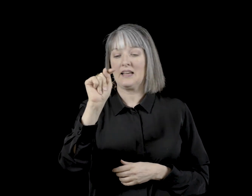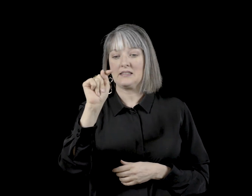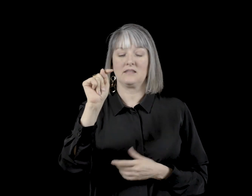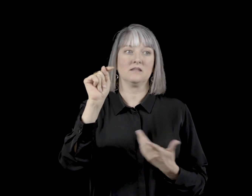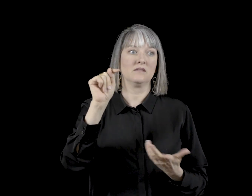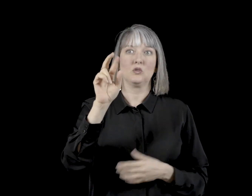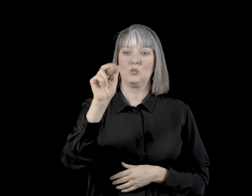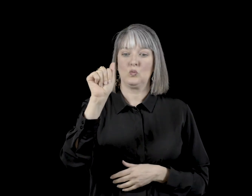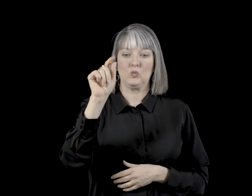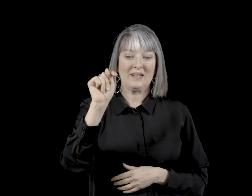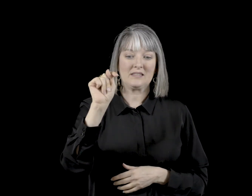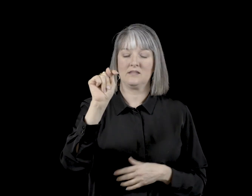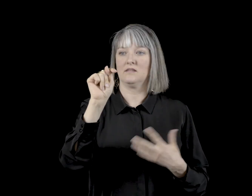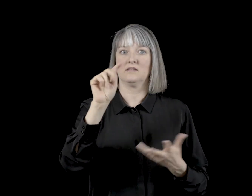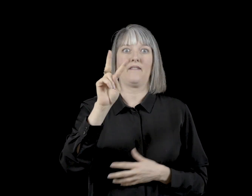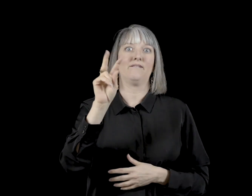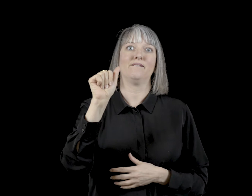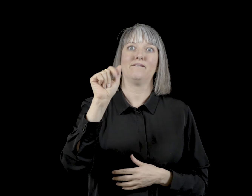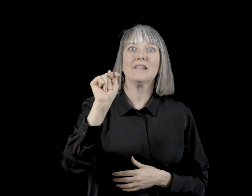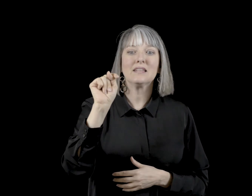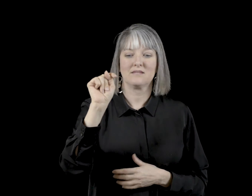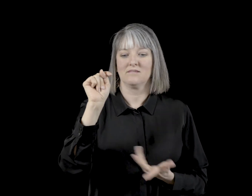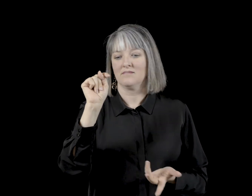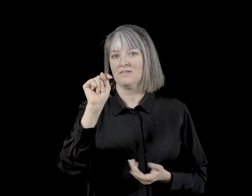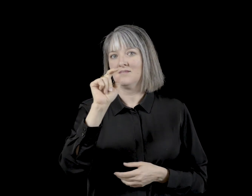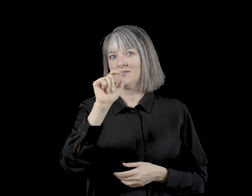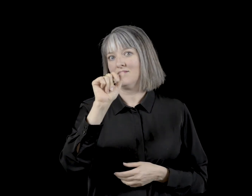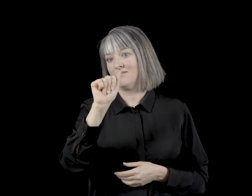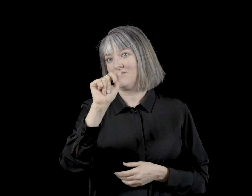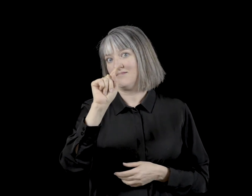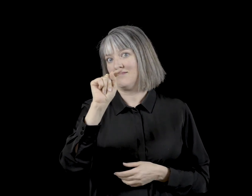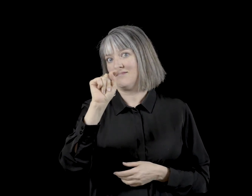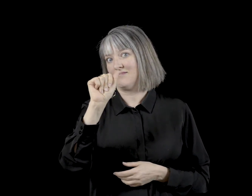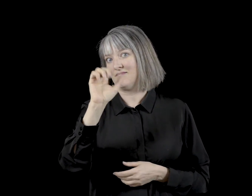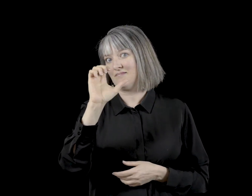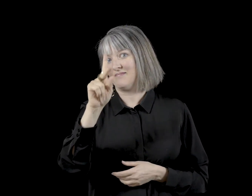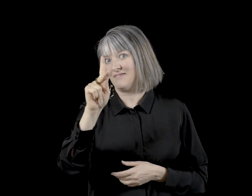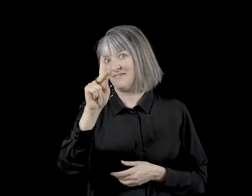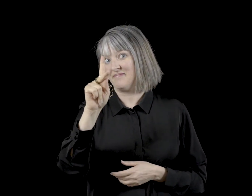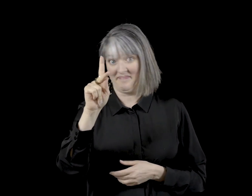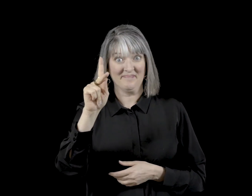RAT VAT ATTACK